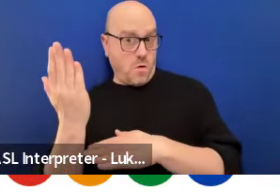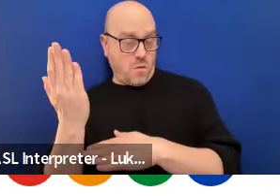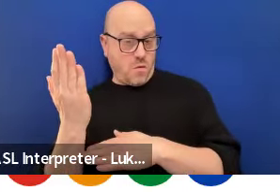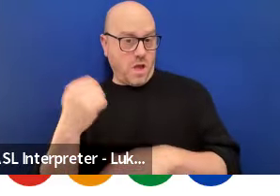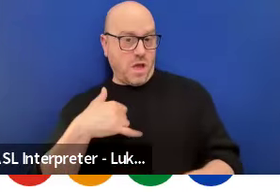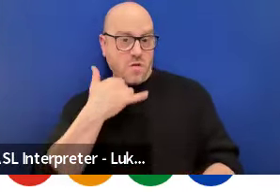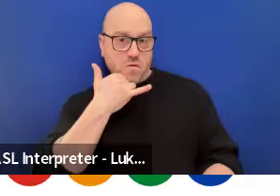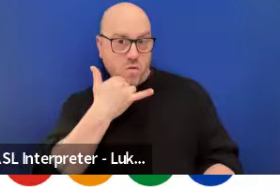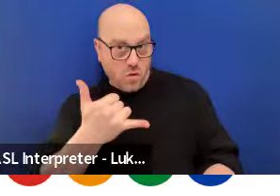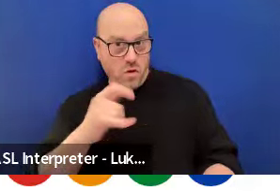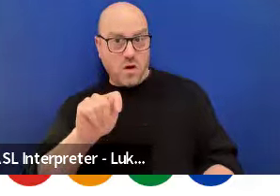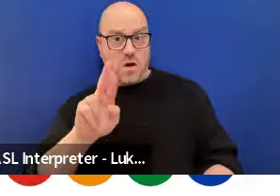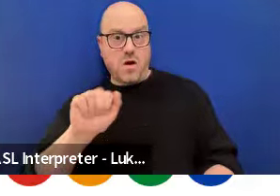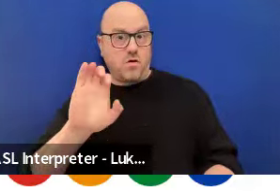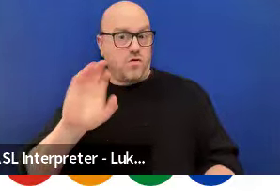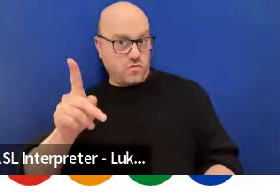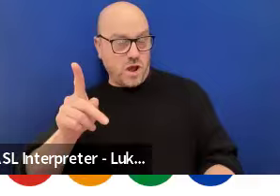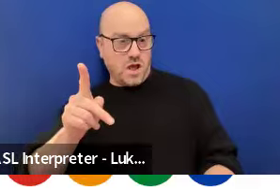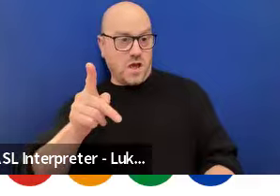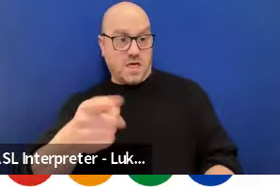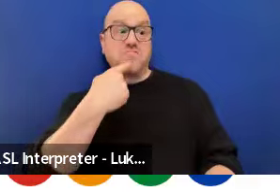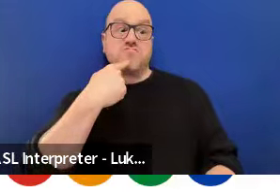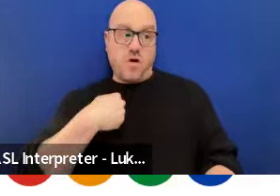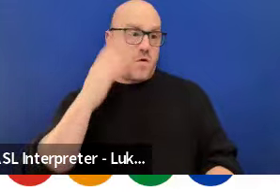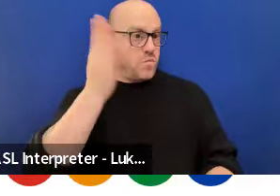30 A.M. I CALLED TRAC.